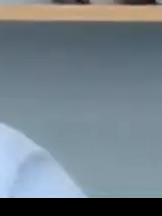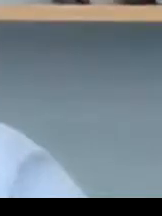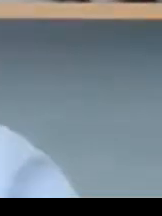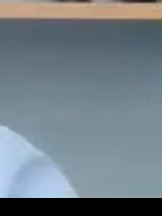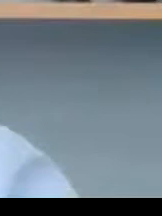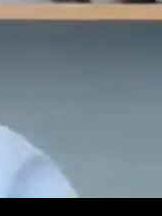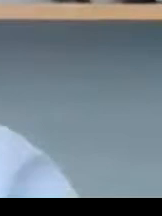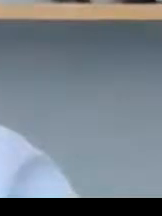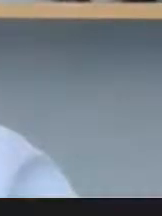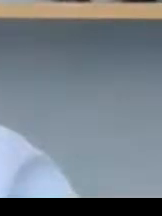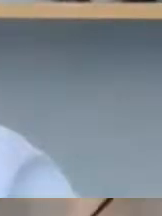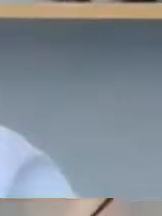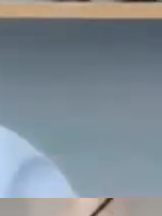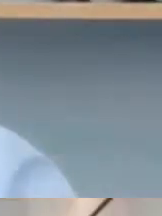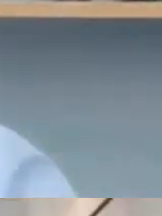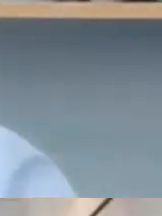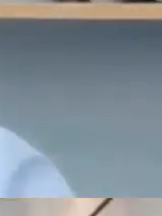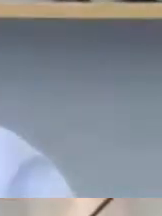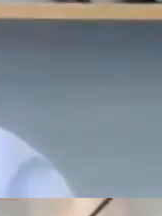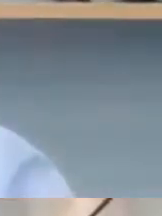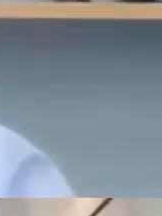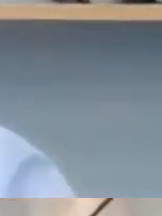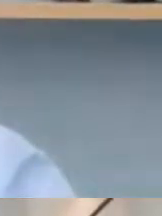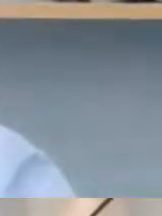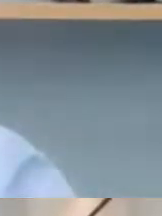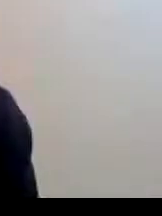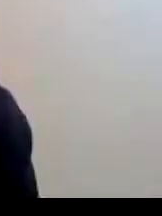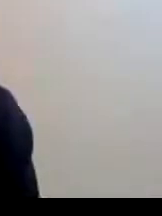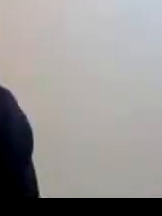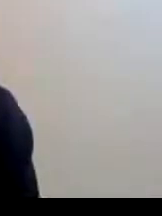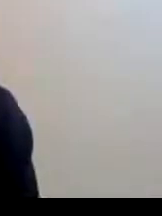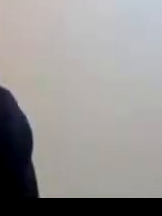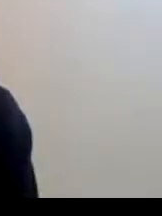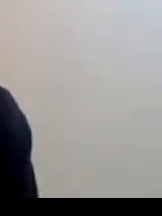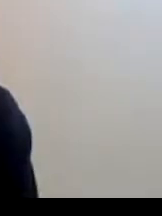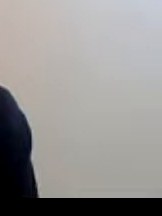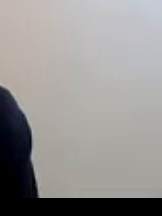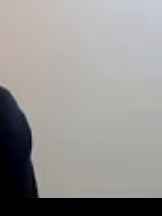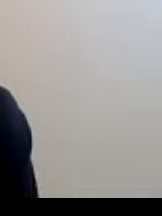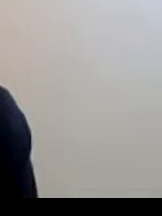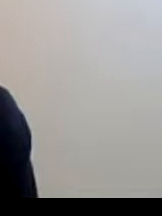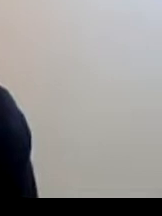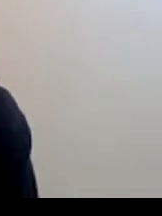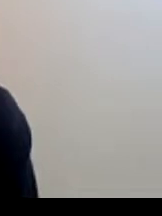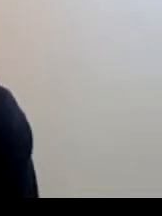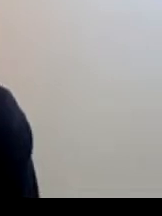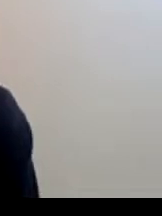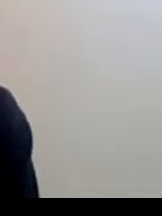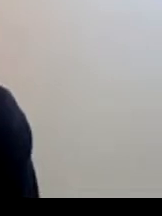You can also find things on researchondisability.org and thank you to NIDILRR. Let's go ahead and start the Q&A section. I think you'll actually see a black box.